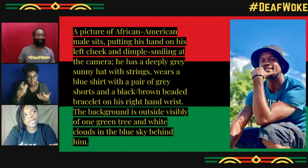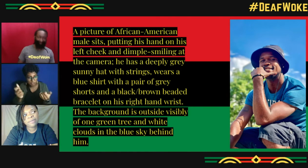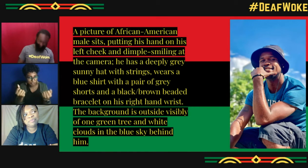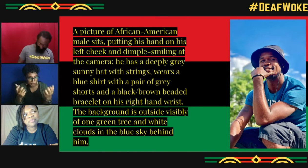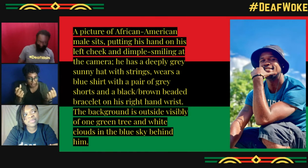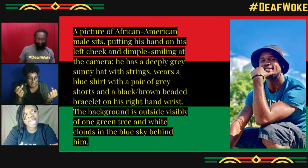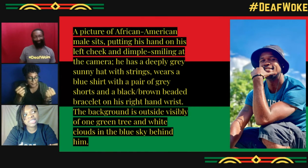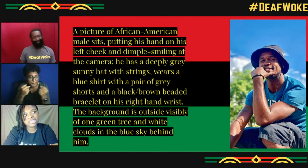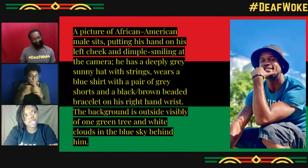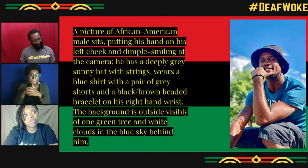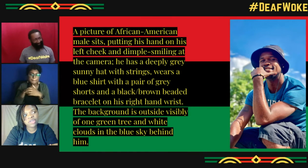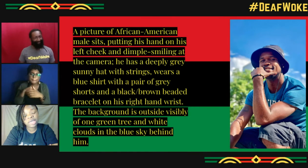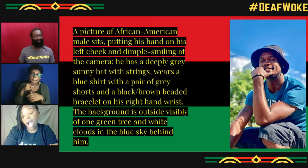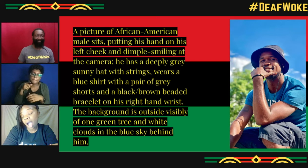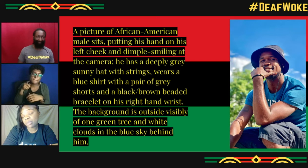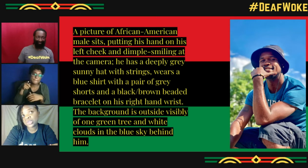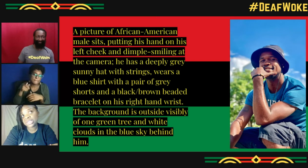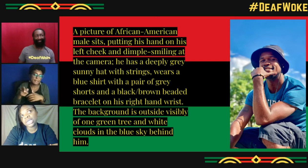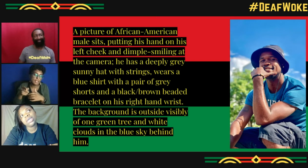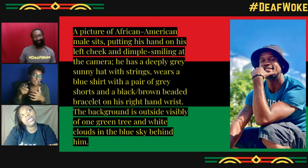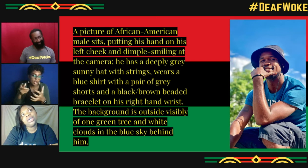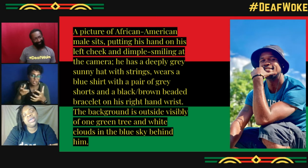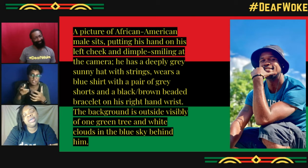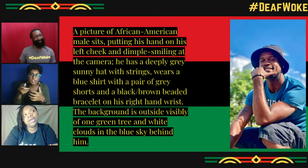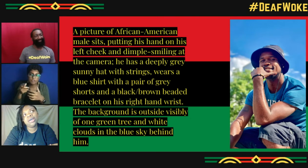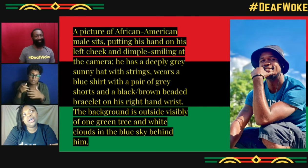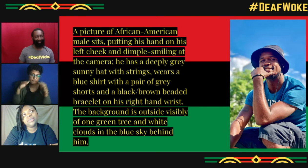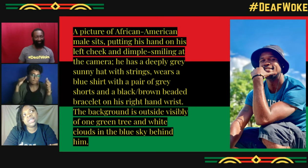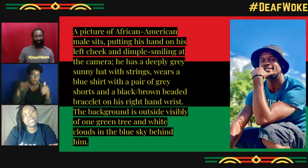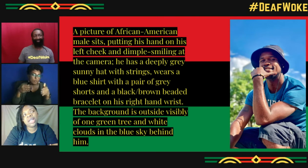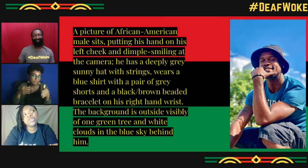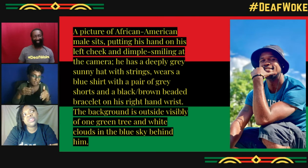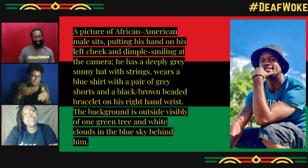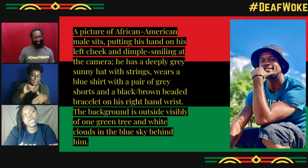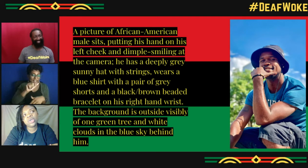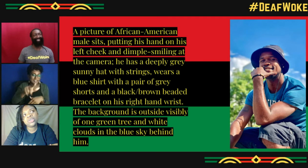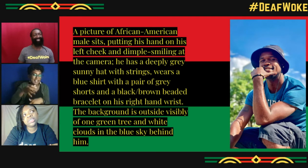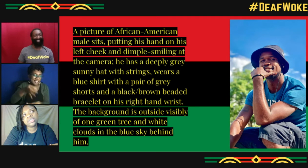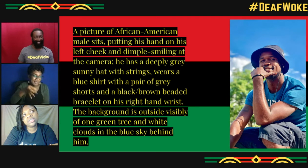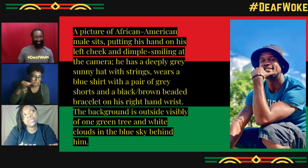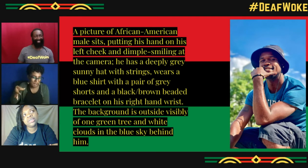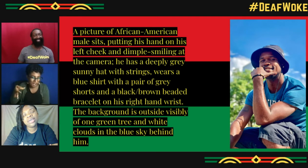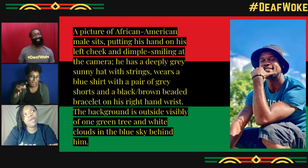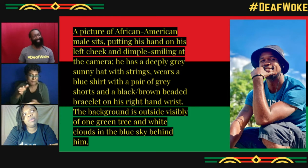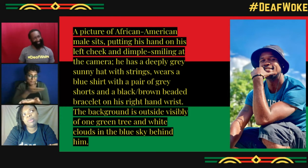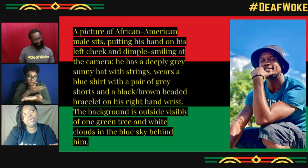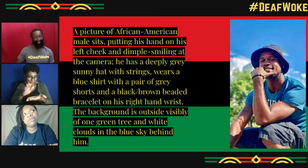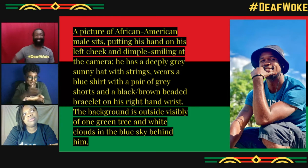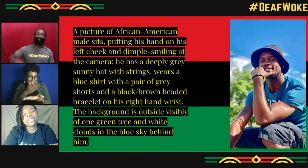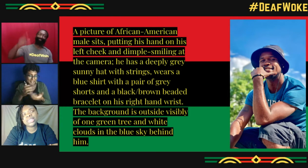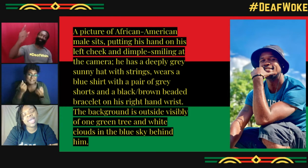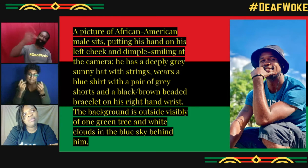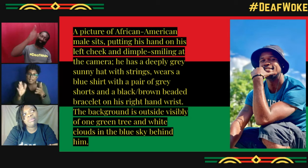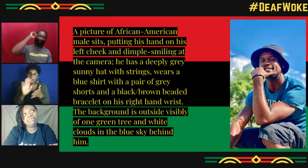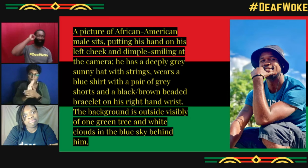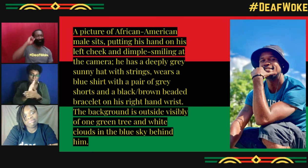on ASL for hip hop music. He's done a lot of music videos can't remember his name.